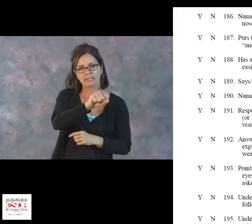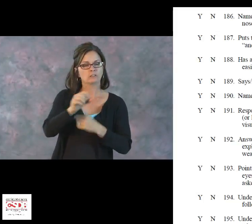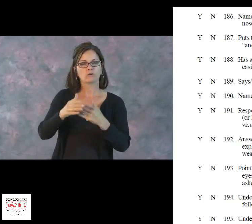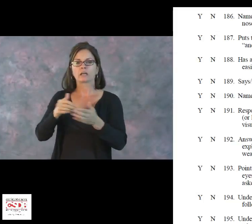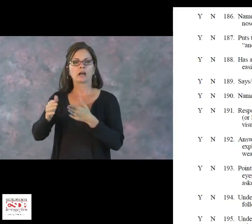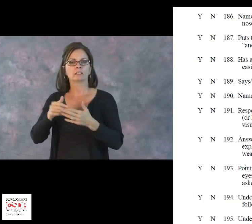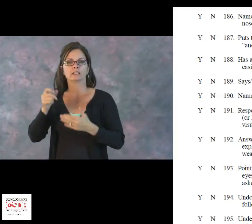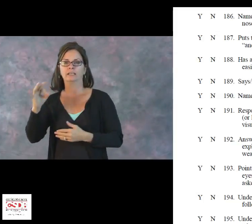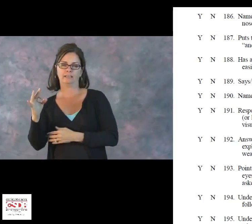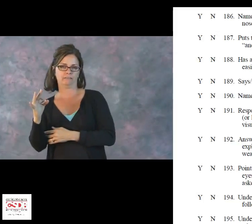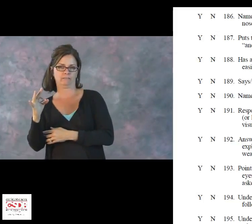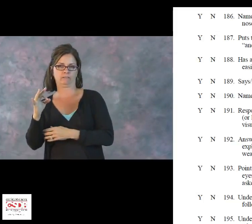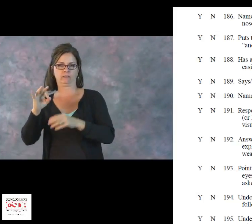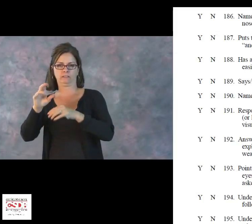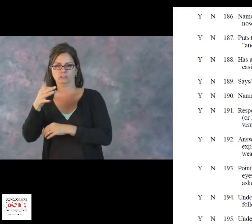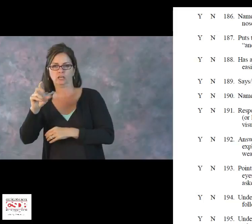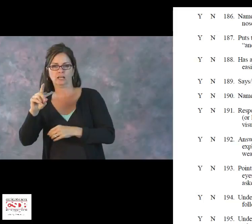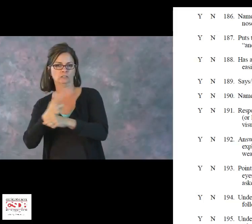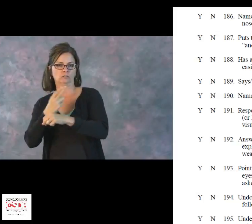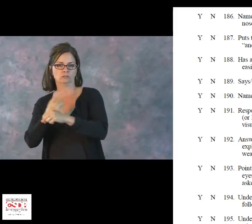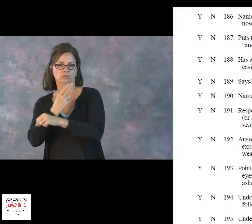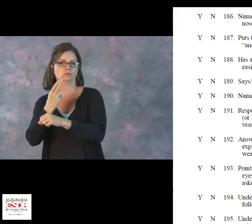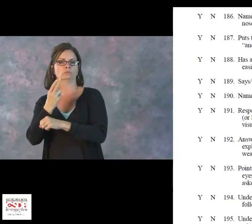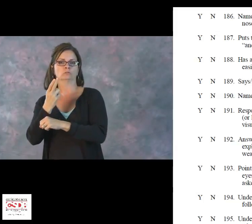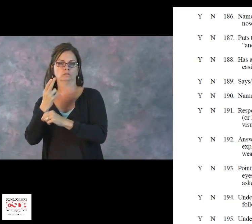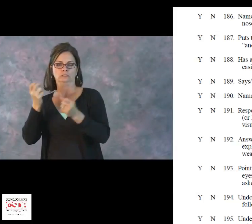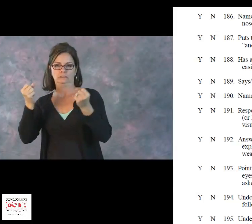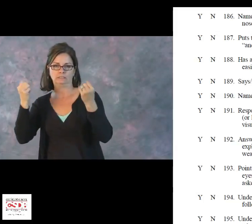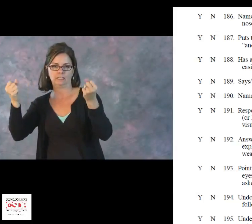item in sign language or in spoken language.